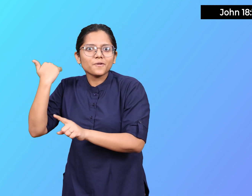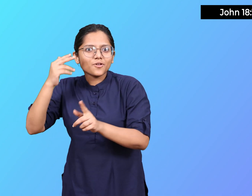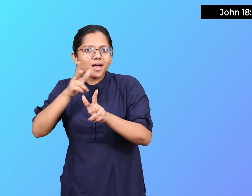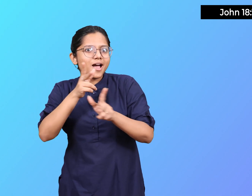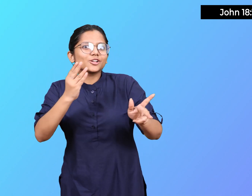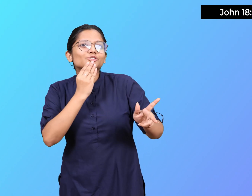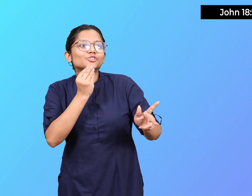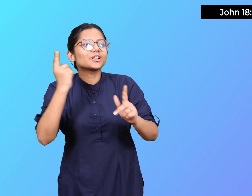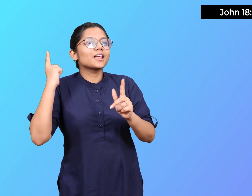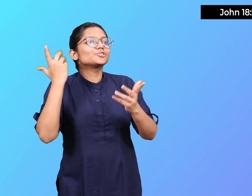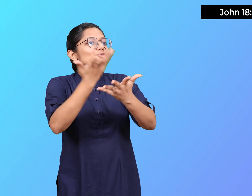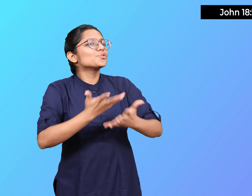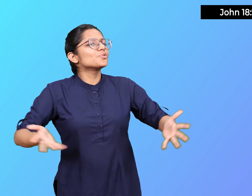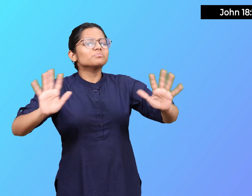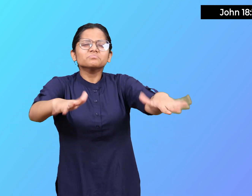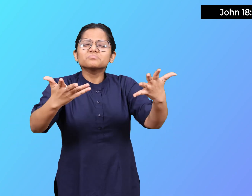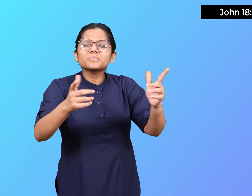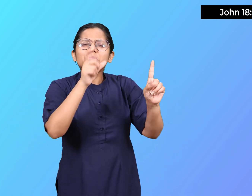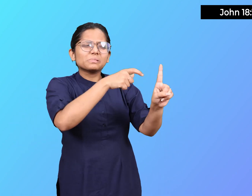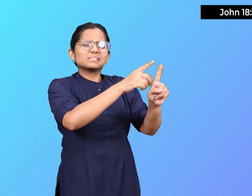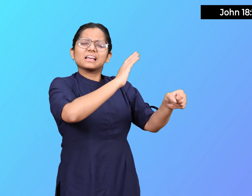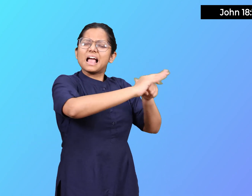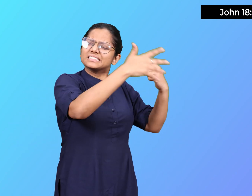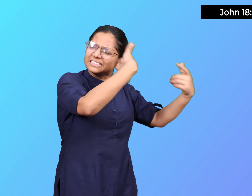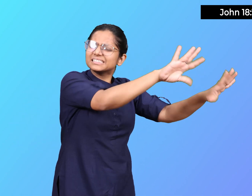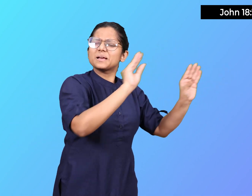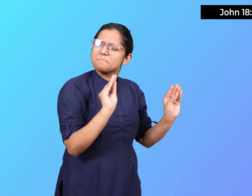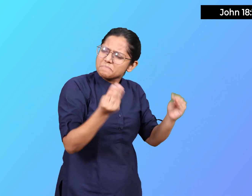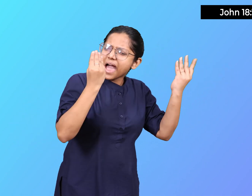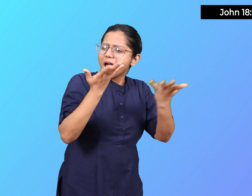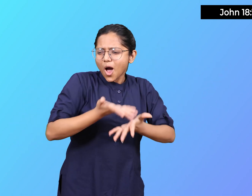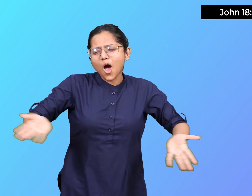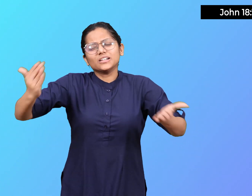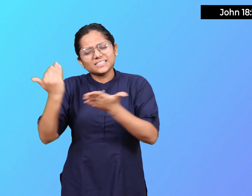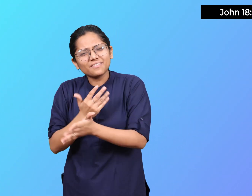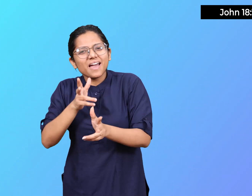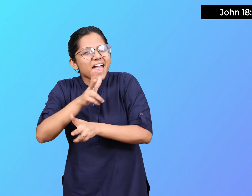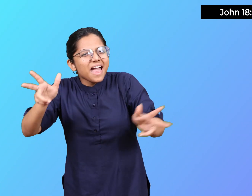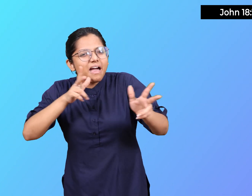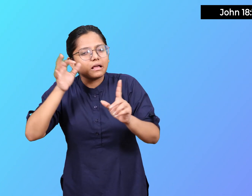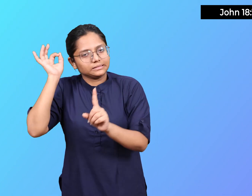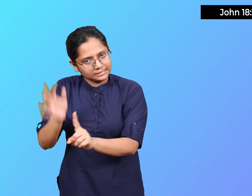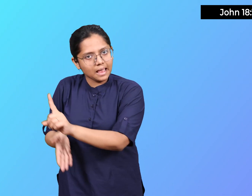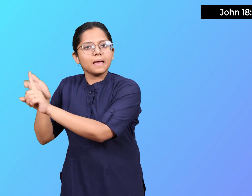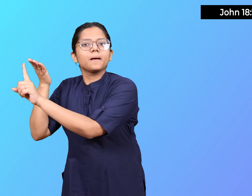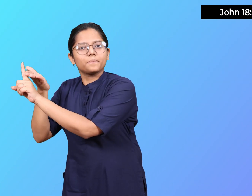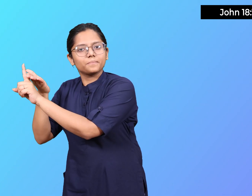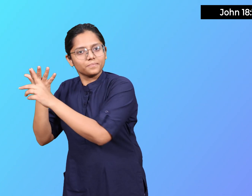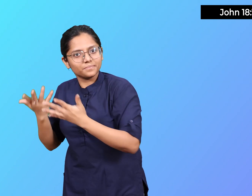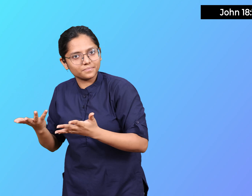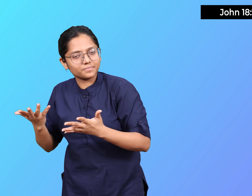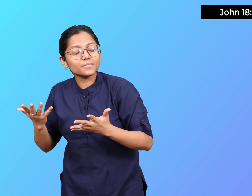He was also the one who had told the other Jewish leaders that it would be better if one man died for all the people.